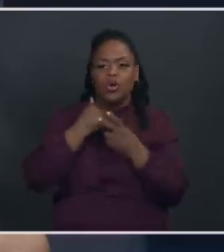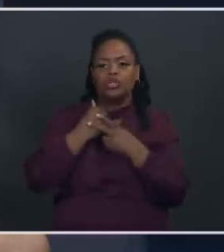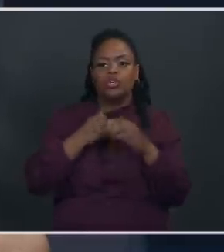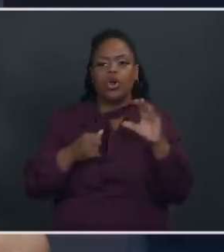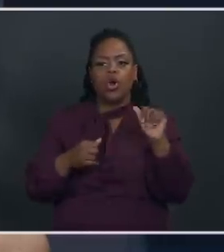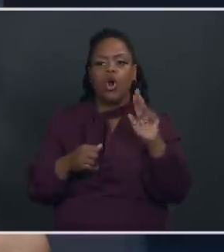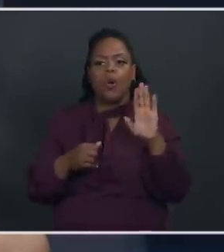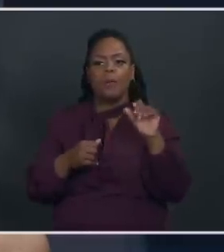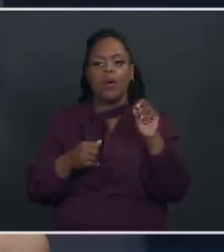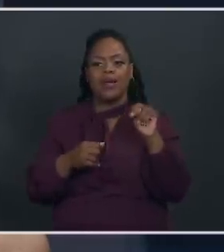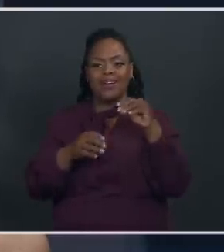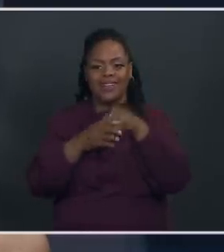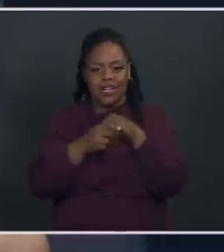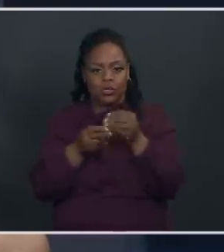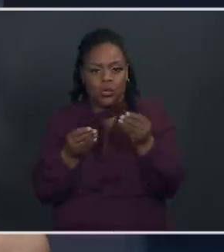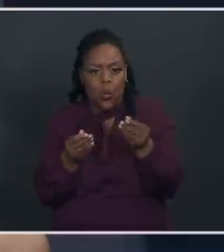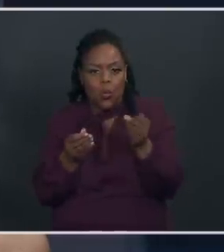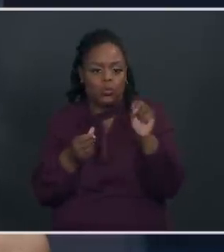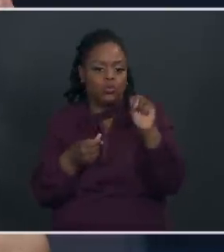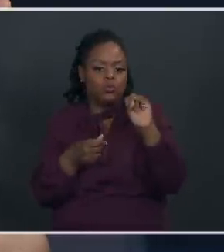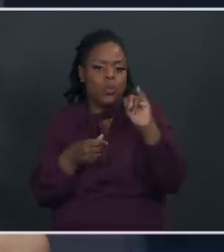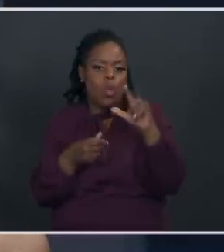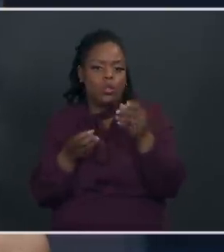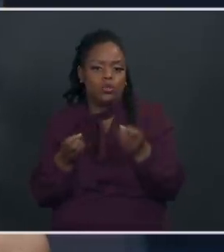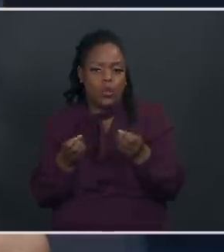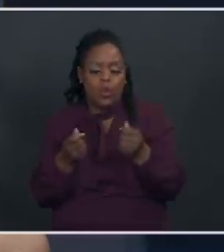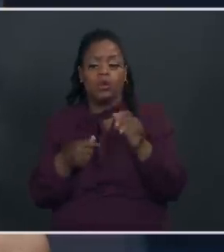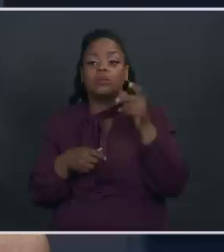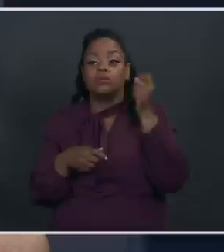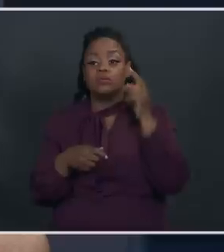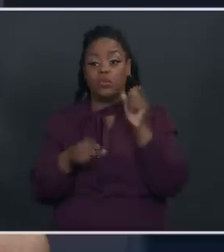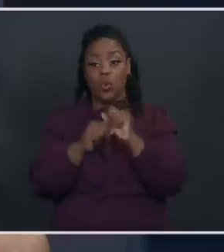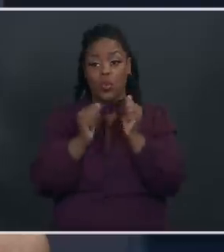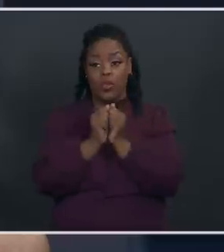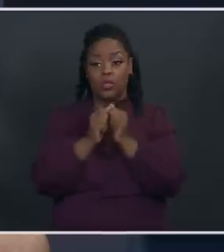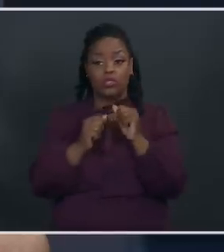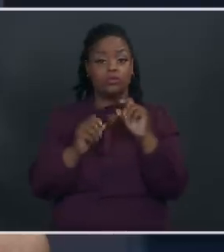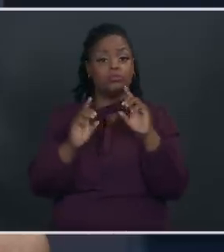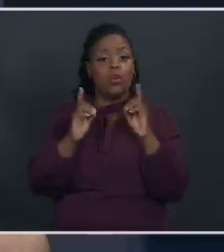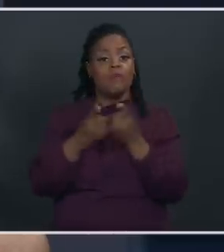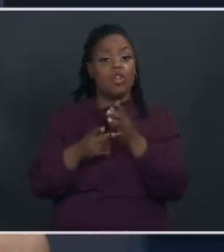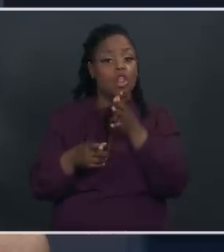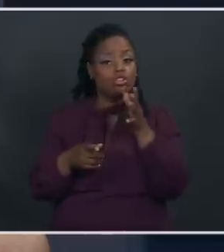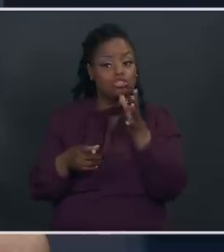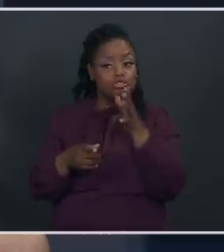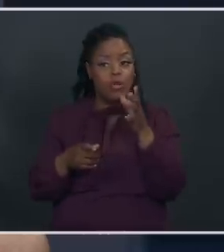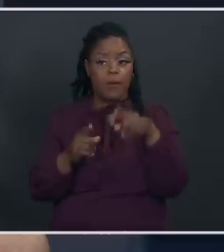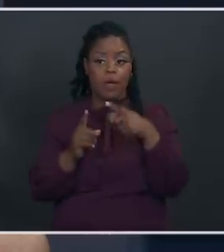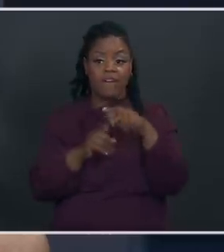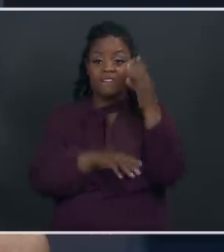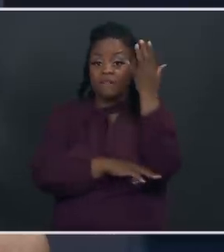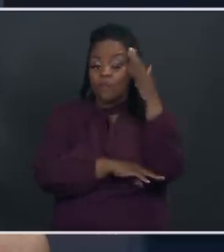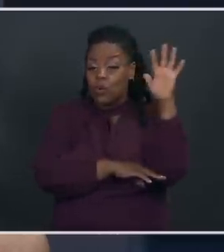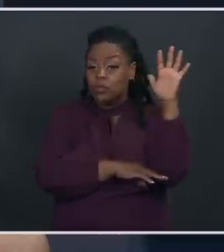to look at how we better manage our forests so we're not seeing the devastating forest fires that we've been having before.